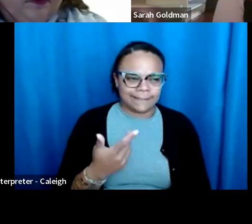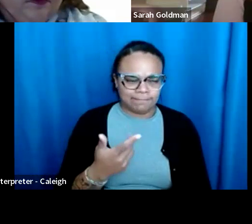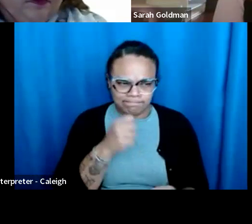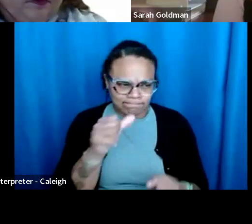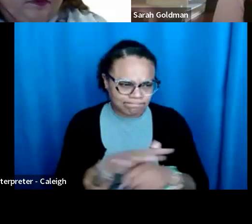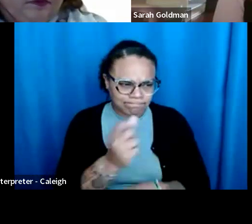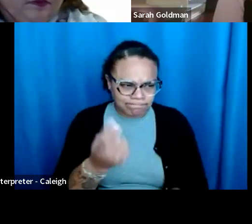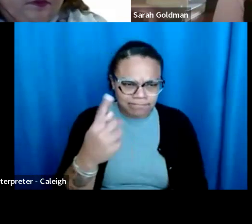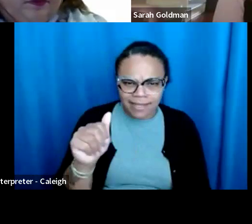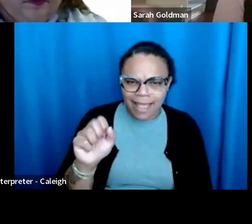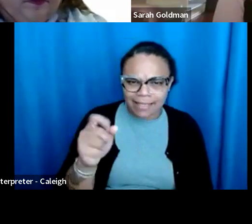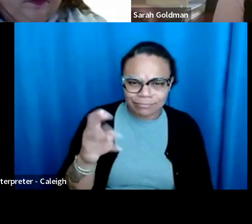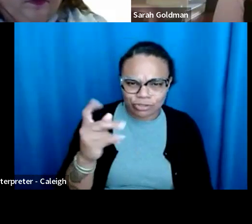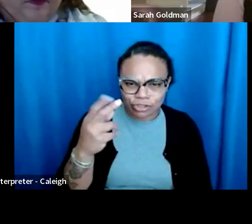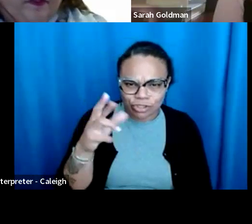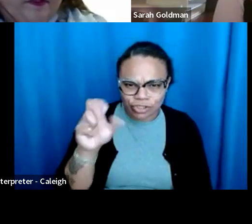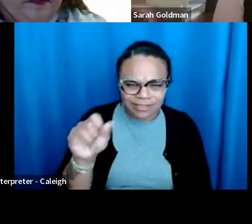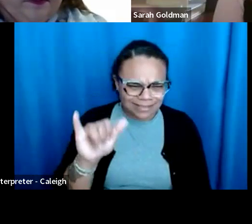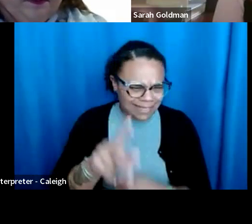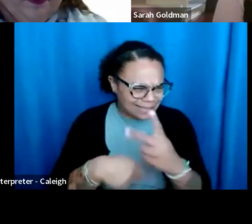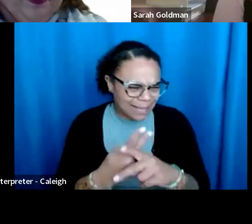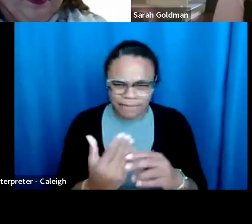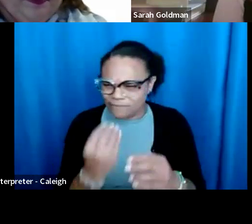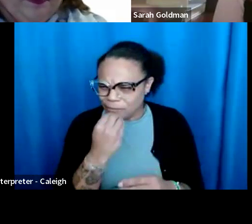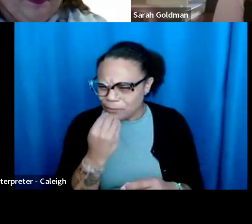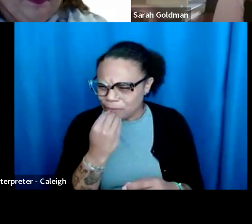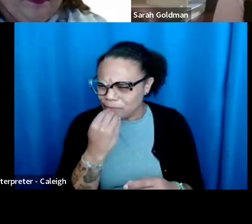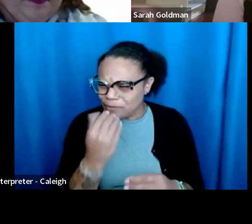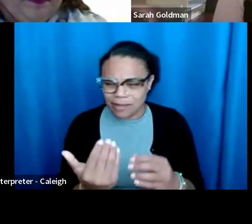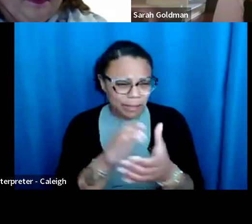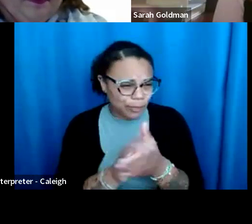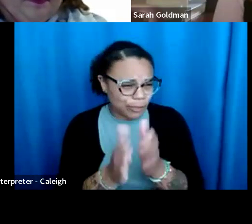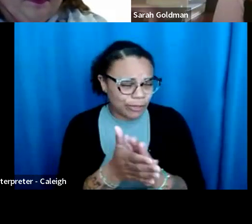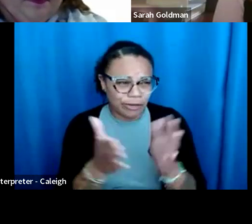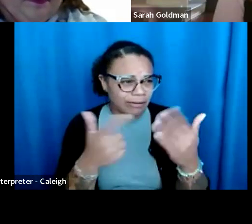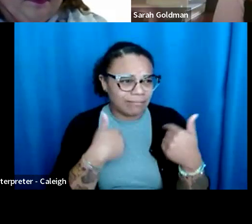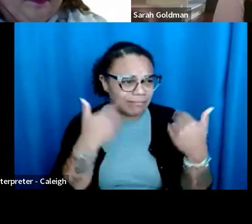Is it some kind of a food, a burger? I'm talking when I was really young, like I thought that,